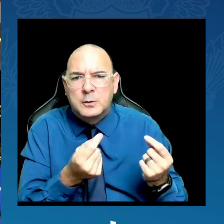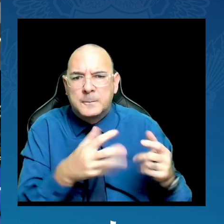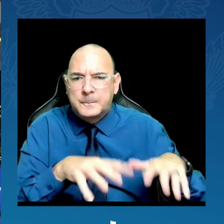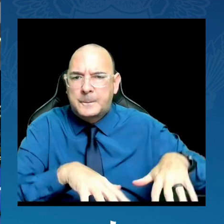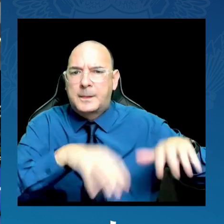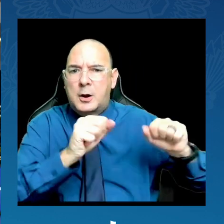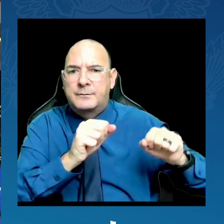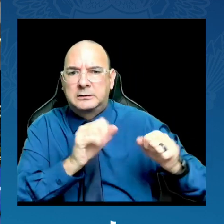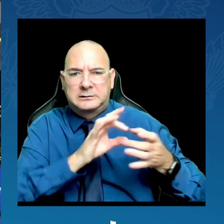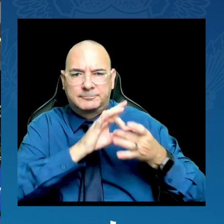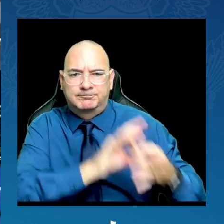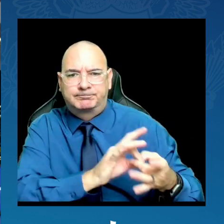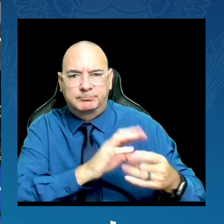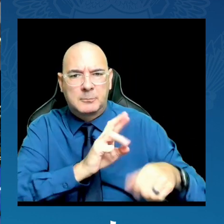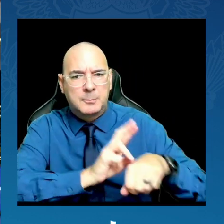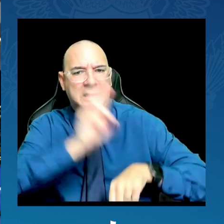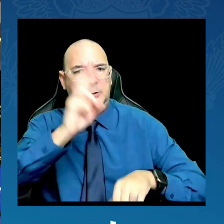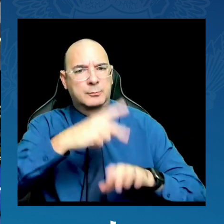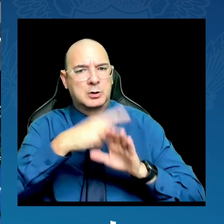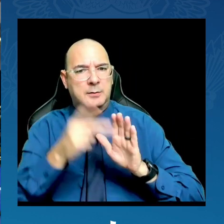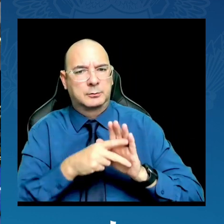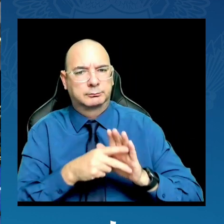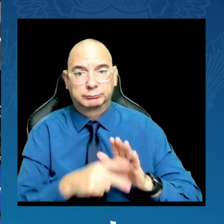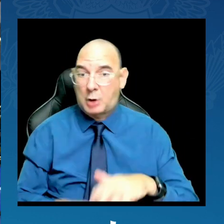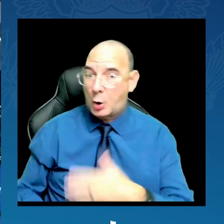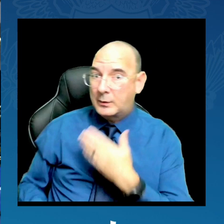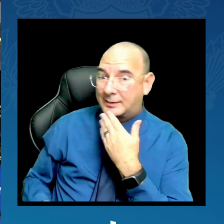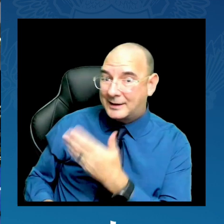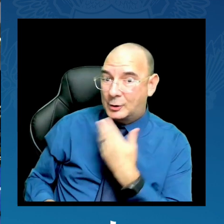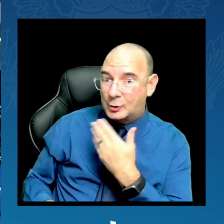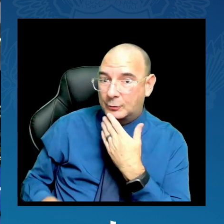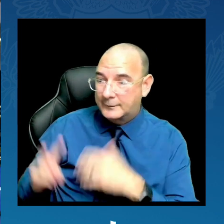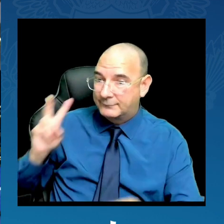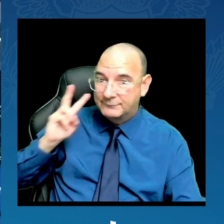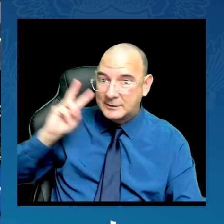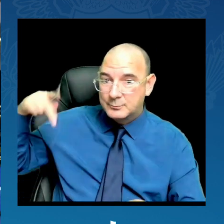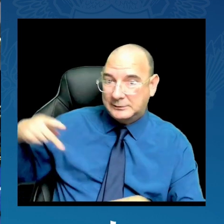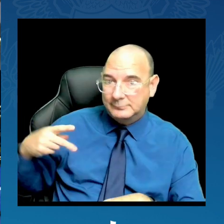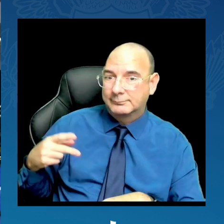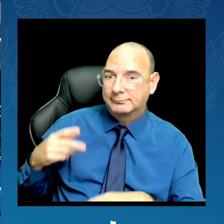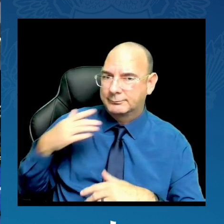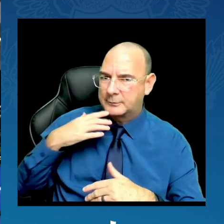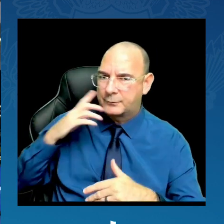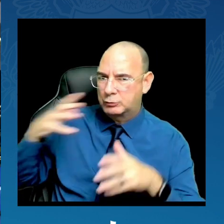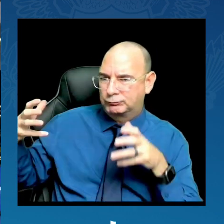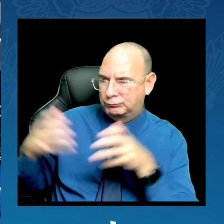Thank you for bringing us together. I want to start, if I may, by highlighting the work